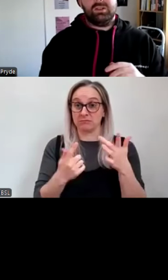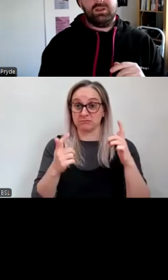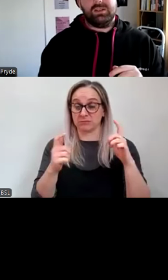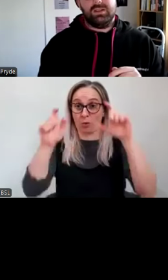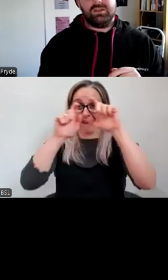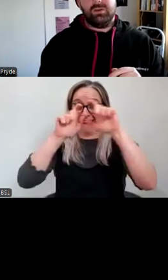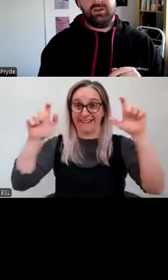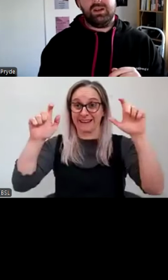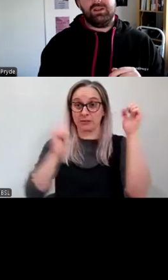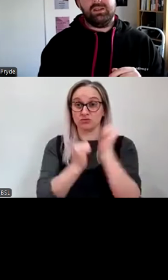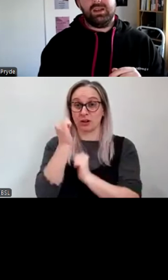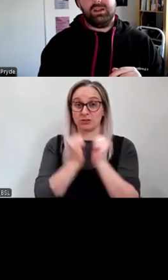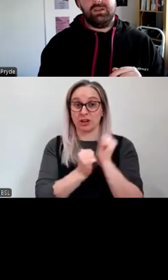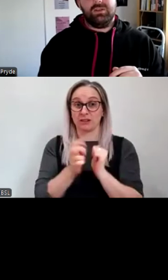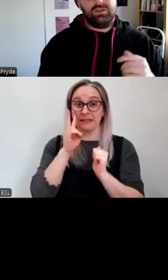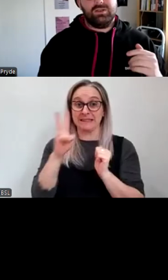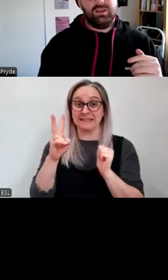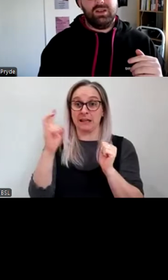which we can see at the top highlighted in orange.